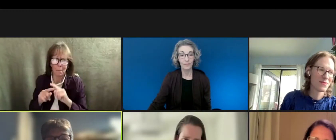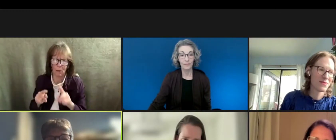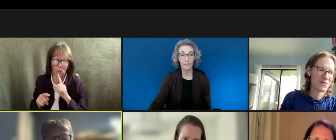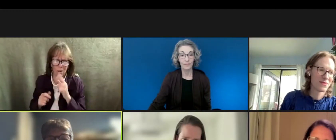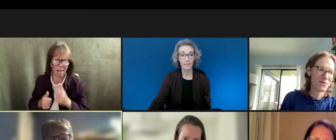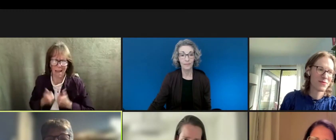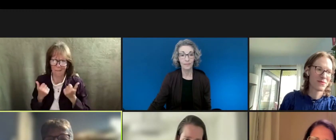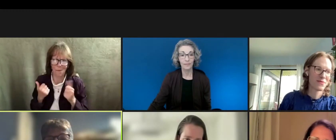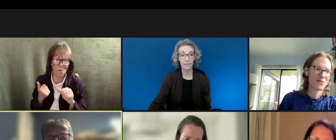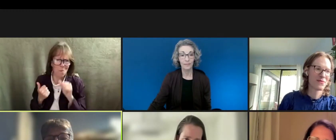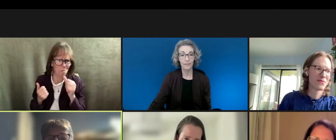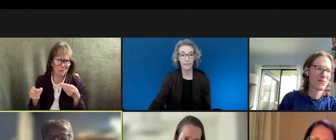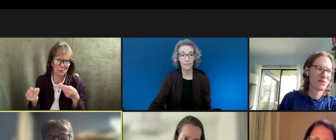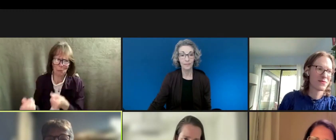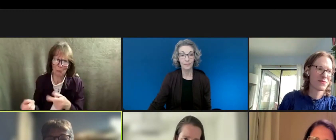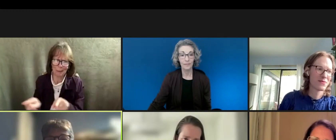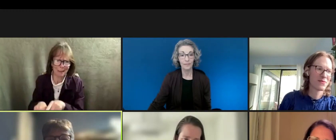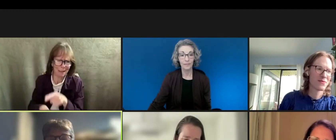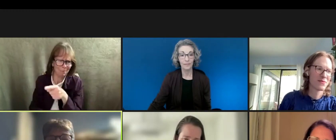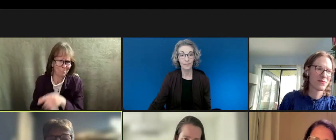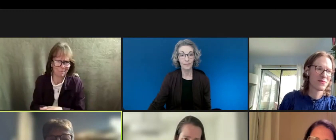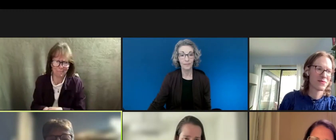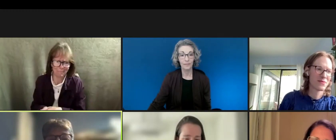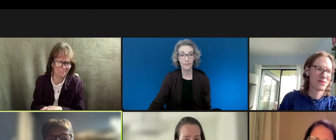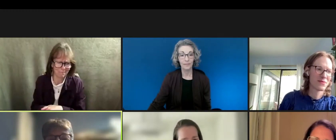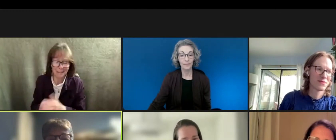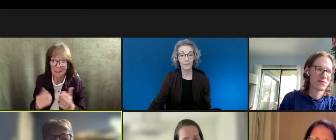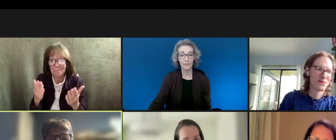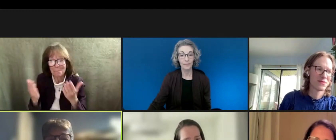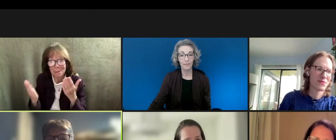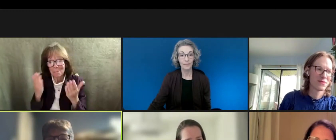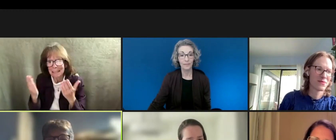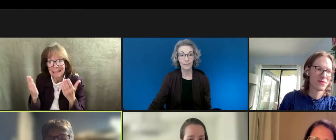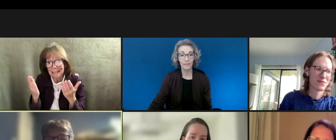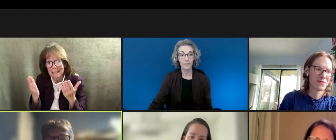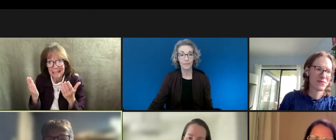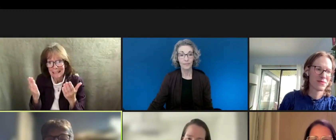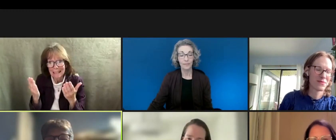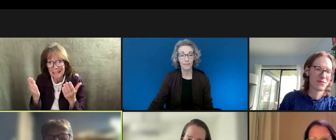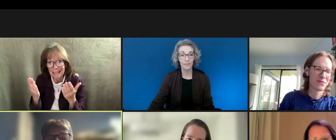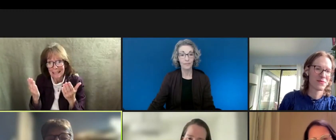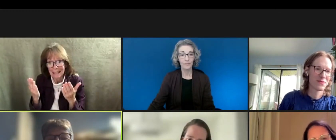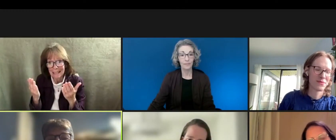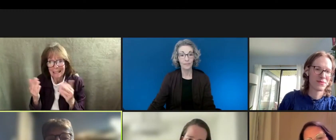[LAUGH] It might not be Dr. Robin, Dr. Murphy might not be as nice instantly,